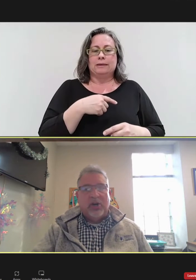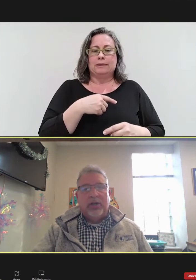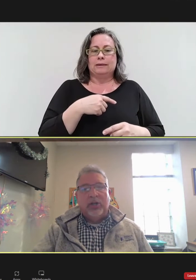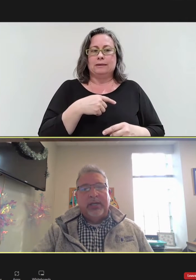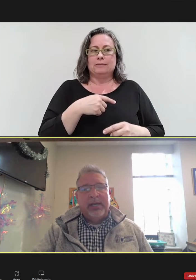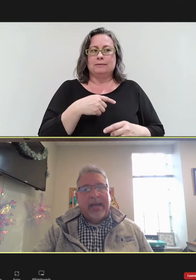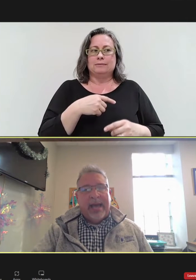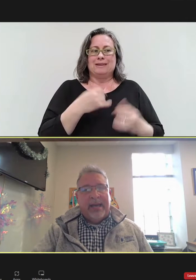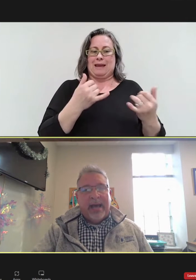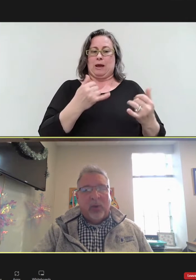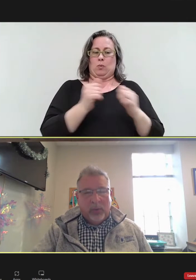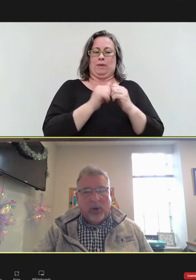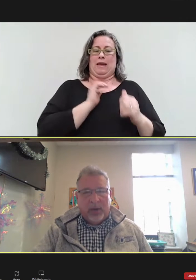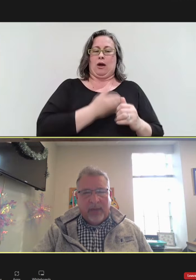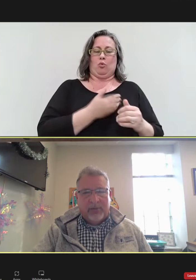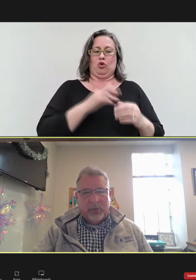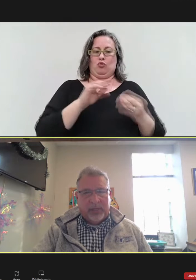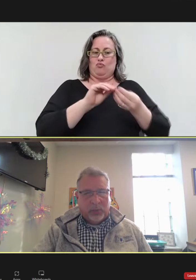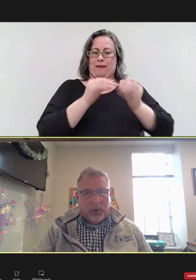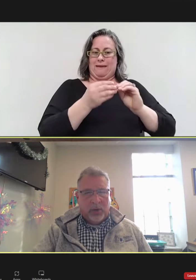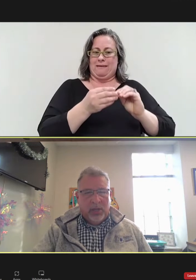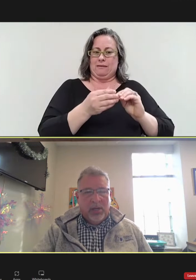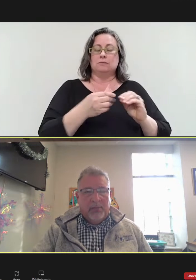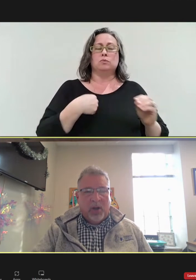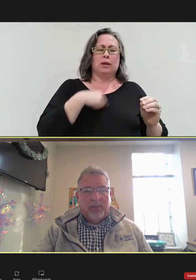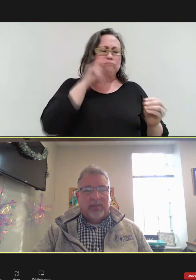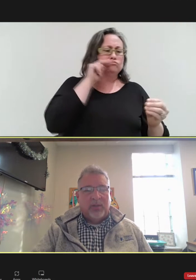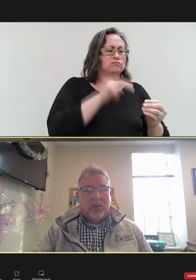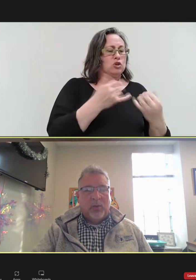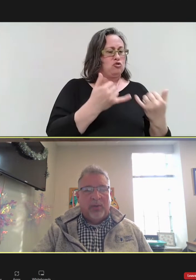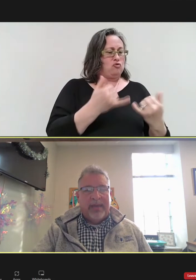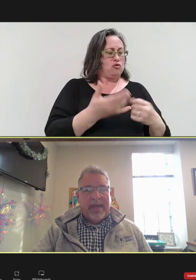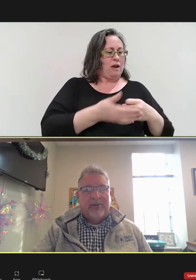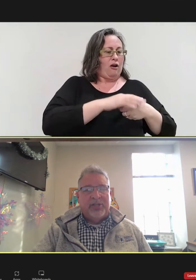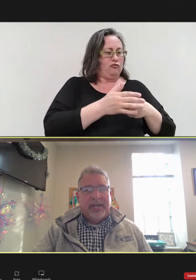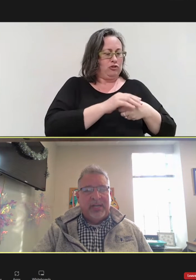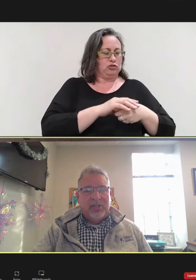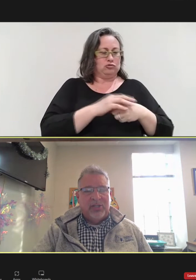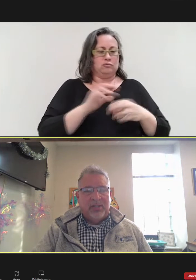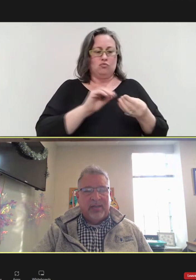we started looking at not only what our coverage rates were, but also what were the average age